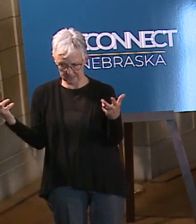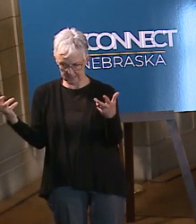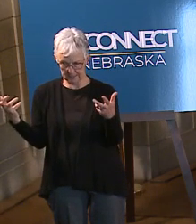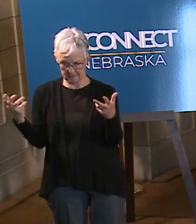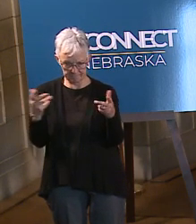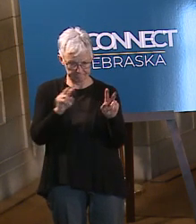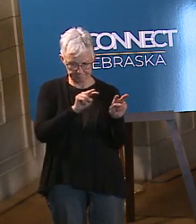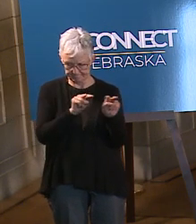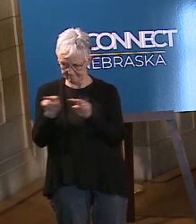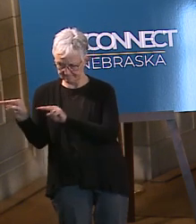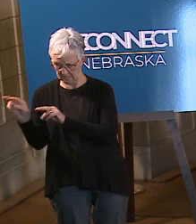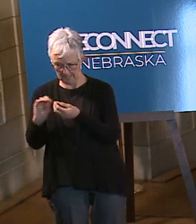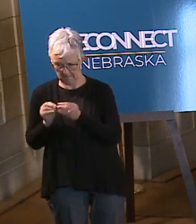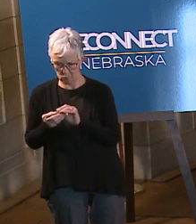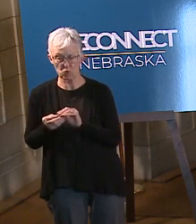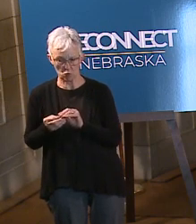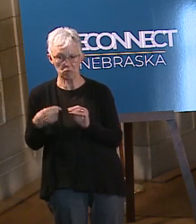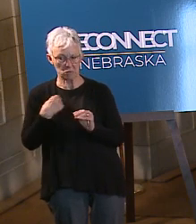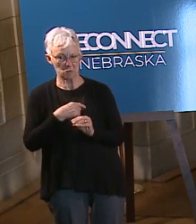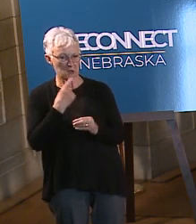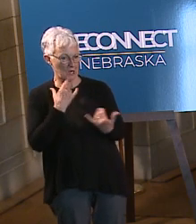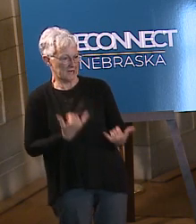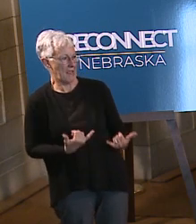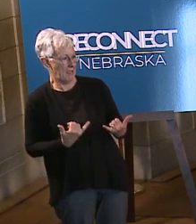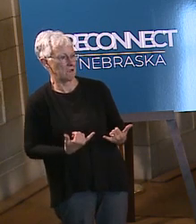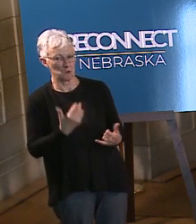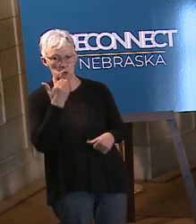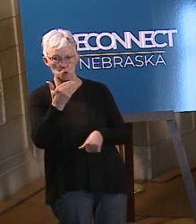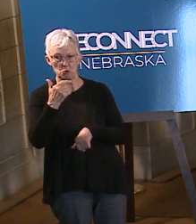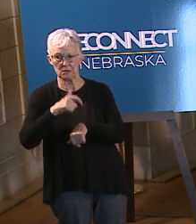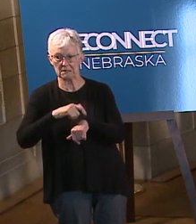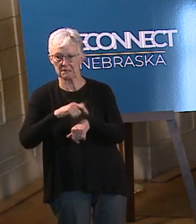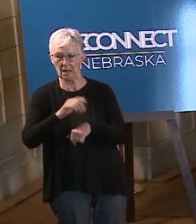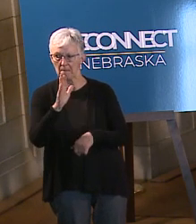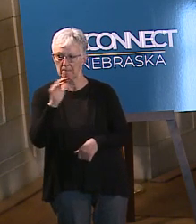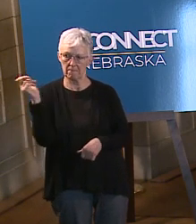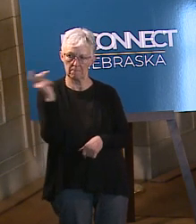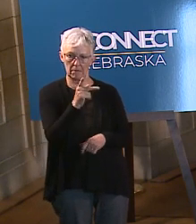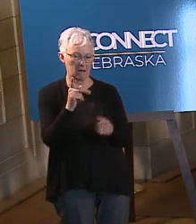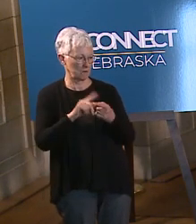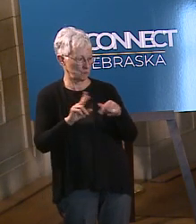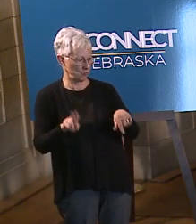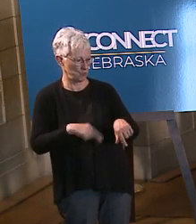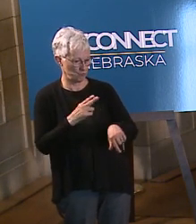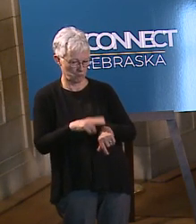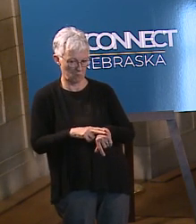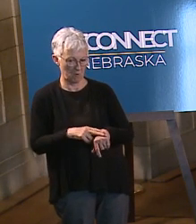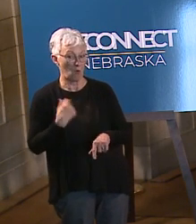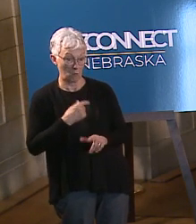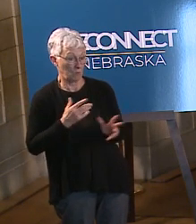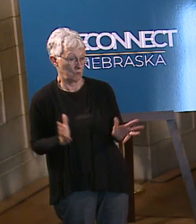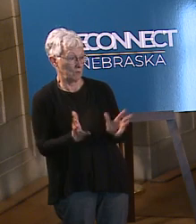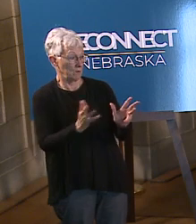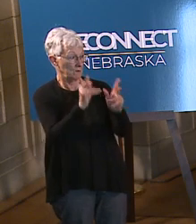BEEN VACCINATED, A COMBINATION OF ALL THOSE THINGS TOGETHER LEAD US TO BELIEVE THAT WE ARE